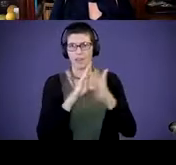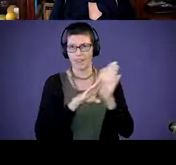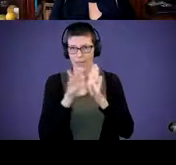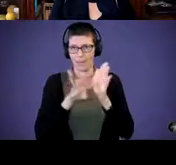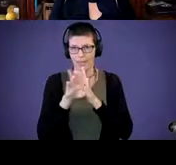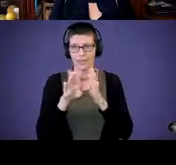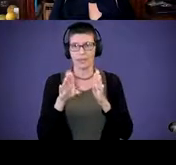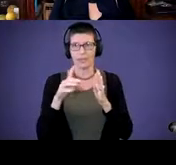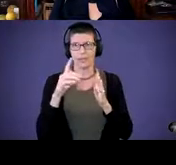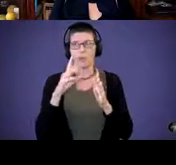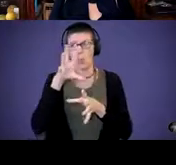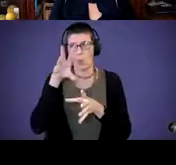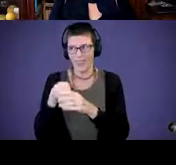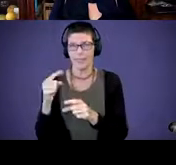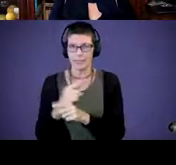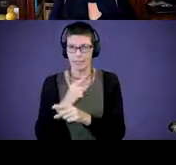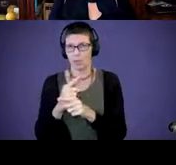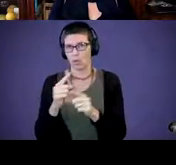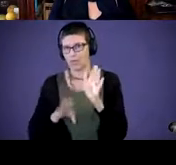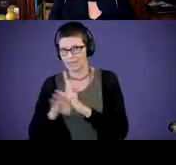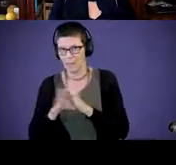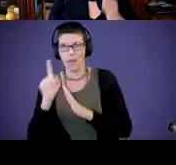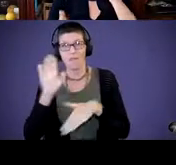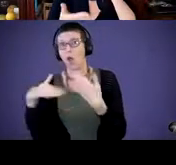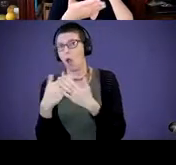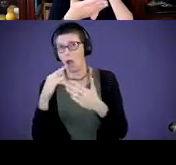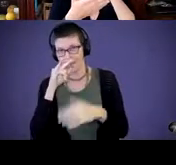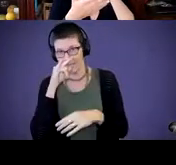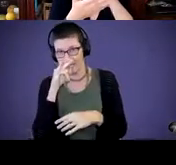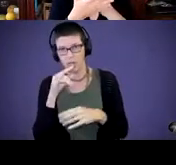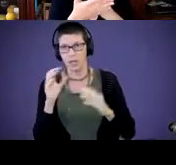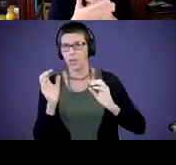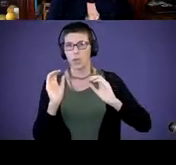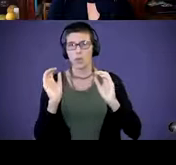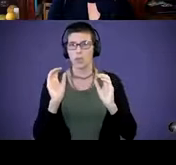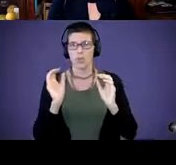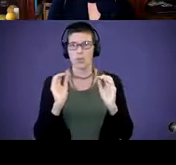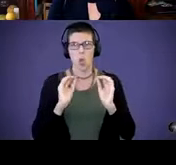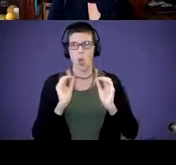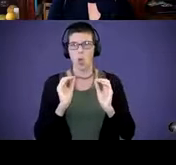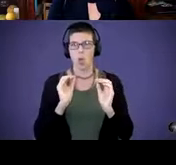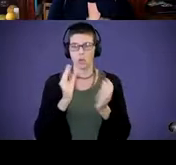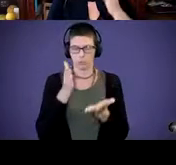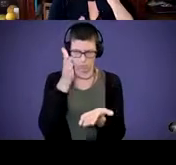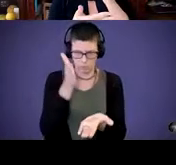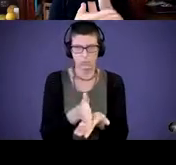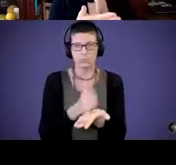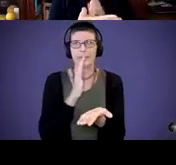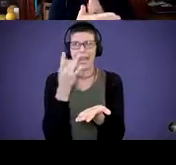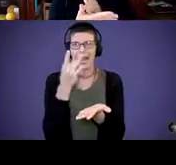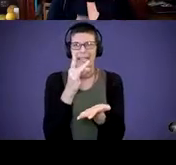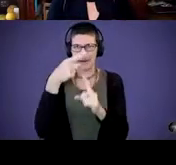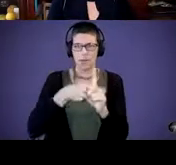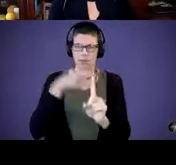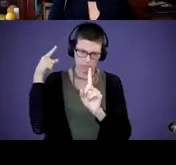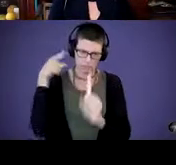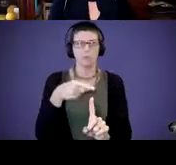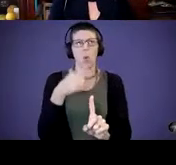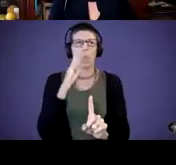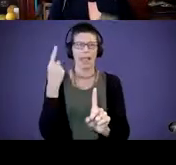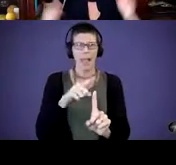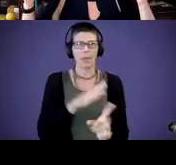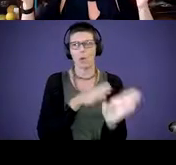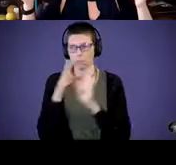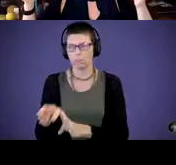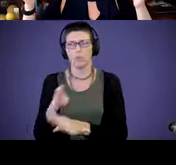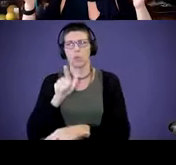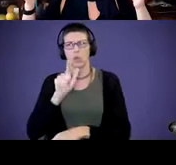development for all kids, that there's no, by 18 months, your child will do this by 20